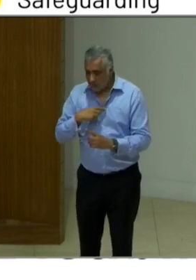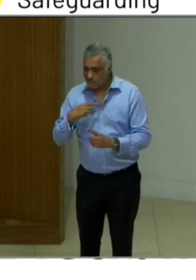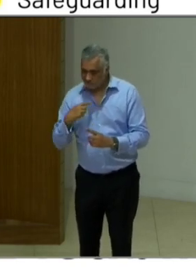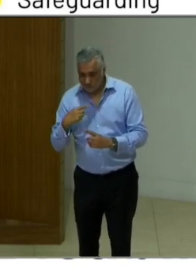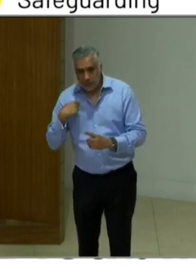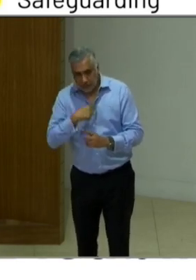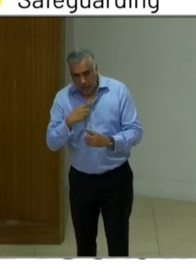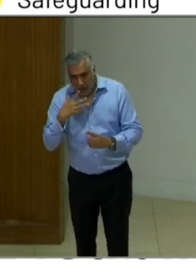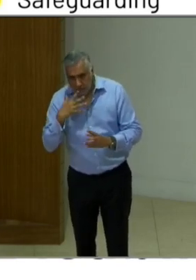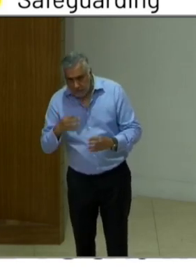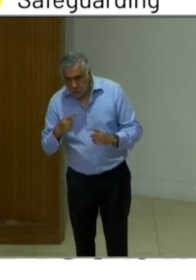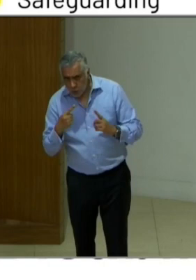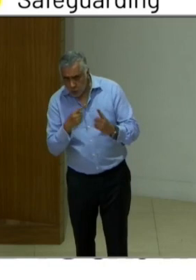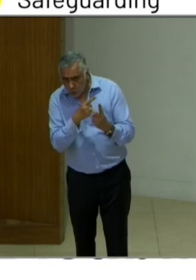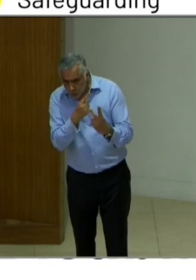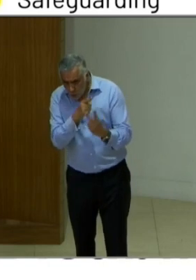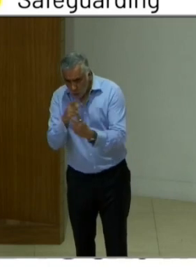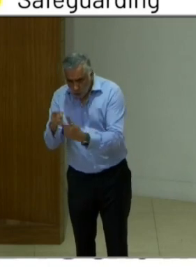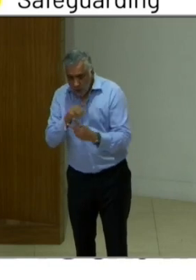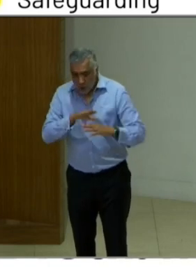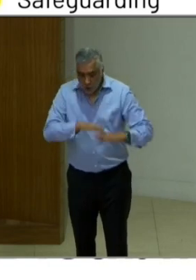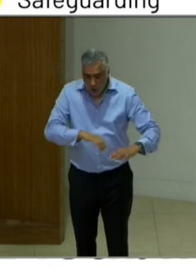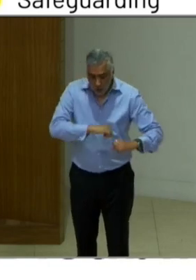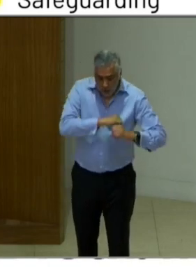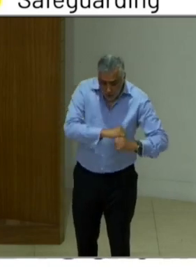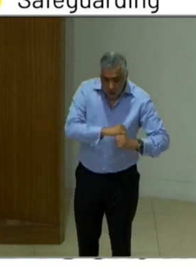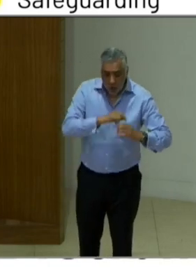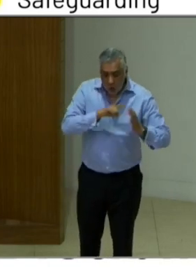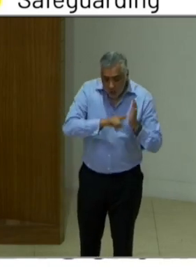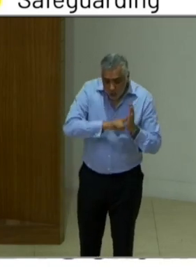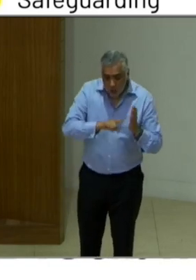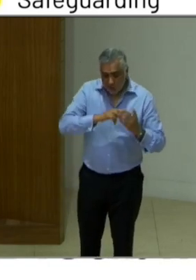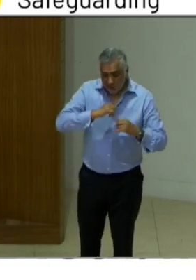First, child protection limited the research and instructional programs in an